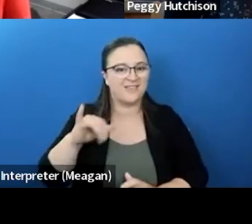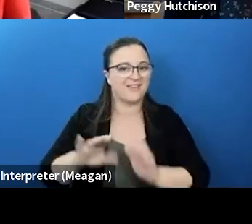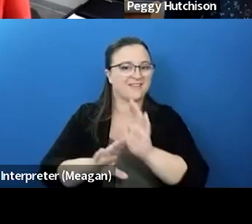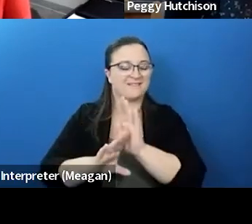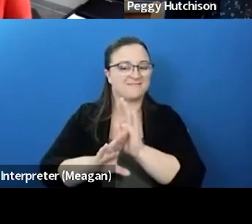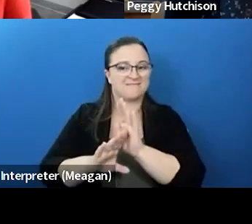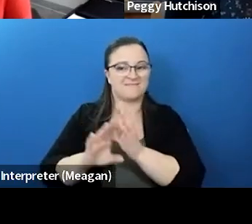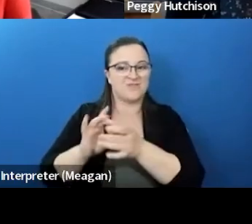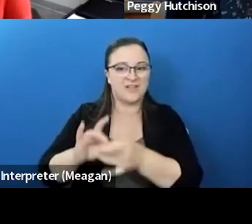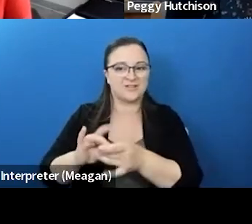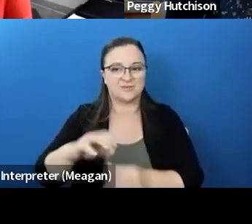Geez, there was so much .